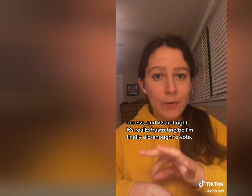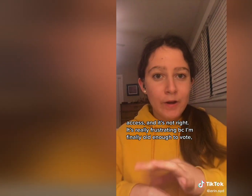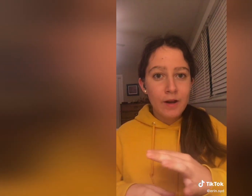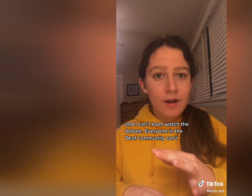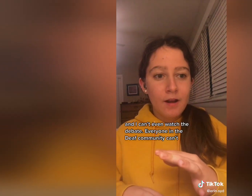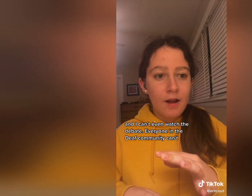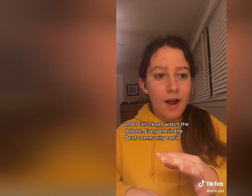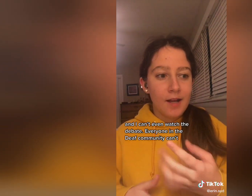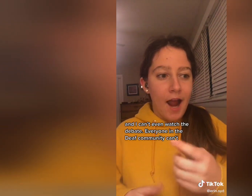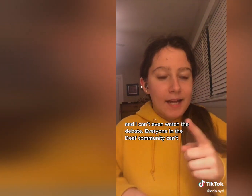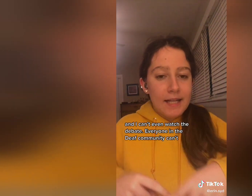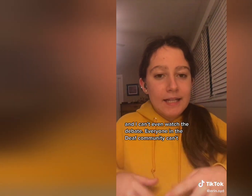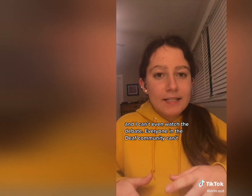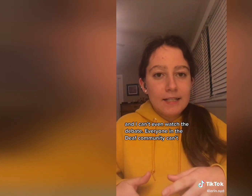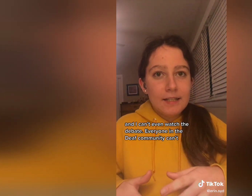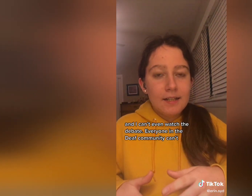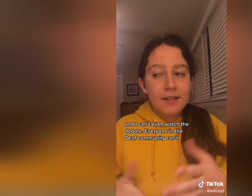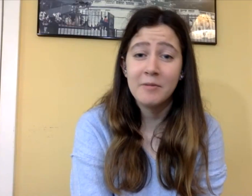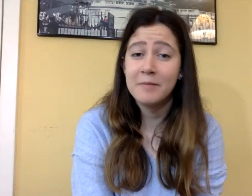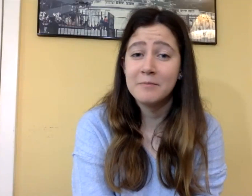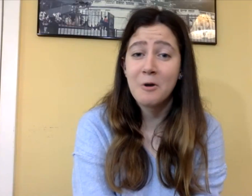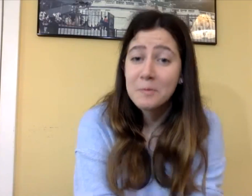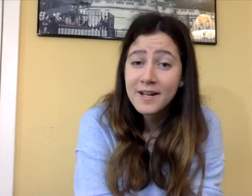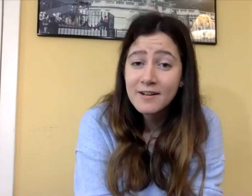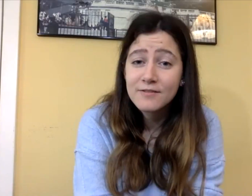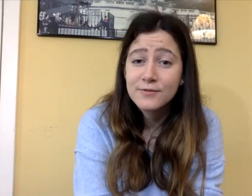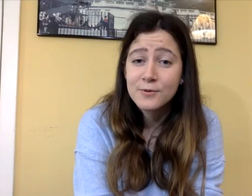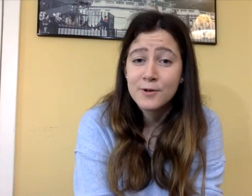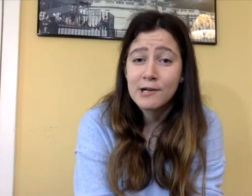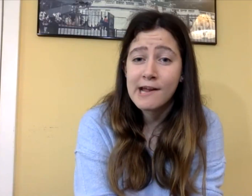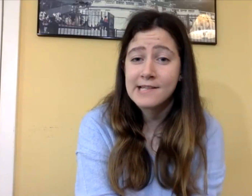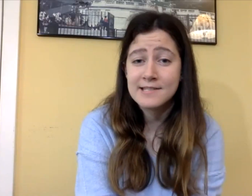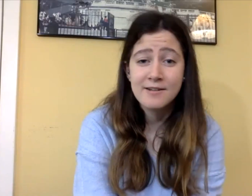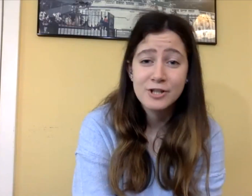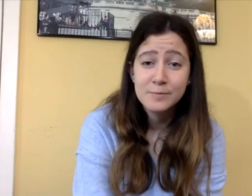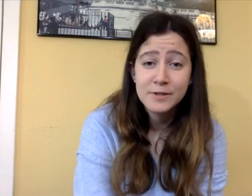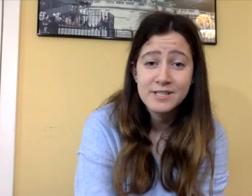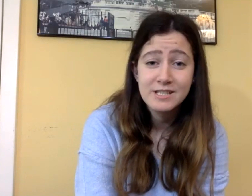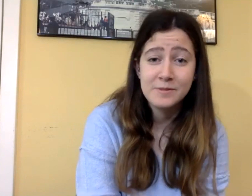and spreading awareness helps bring change. I am hoping for ASL interpreters to be